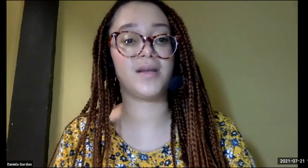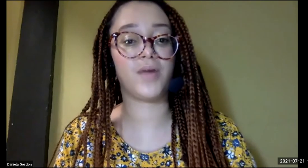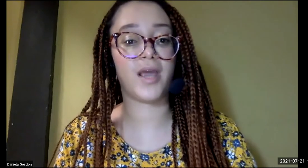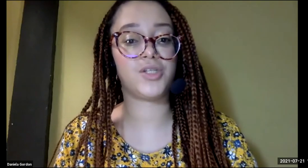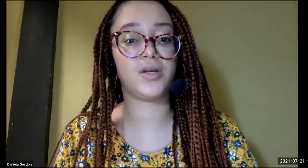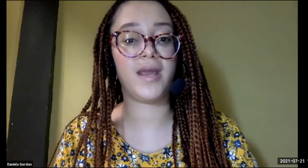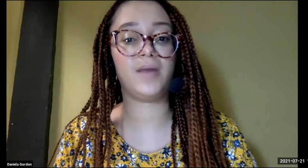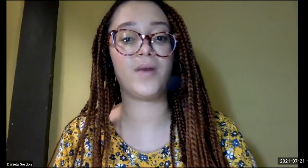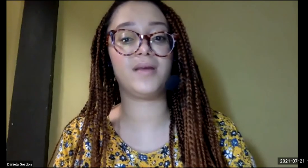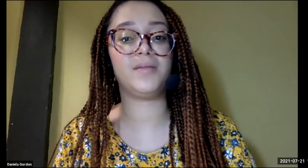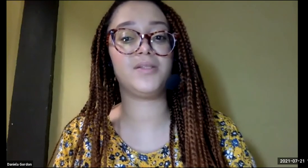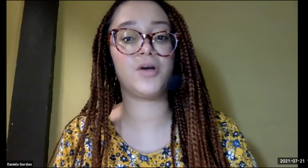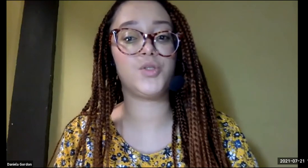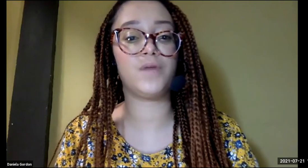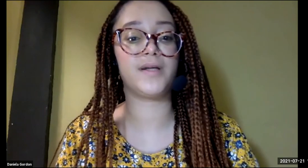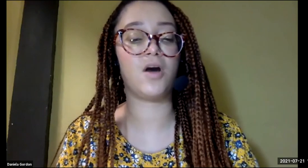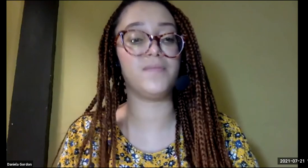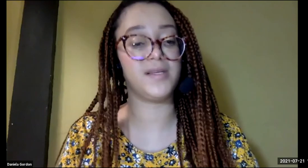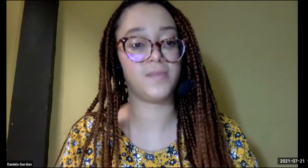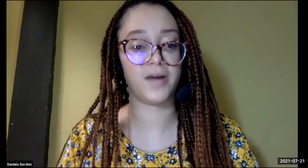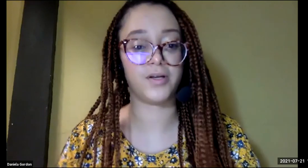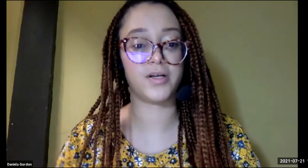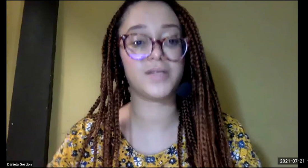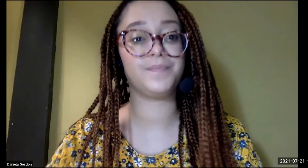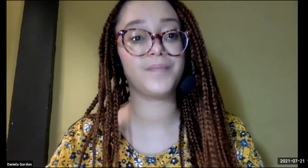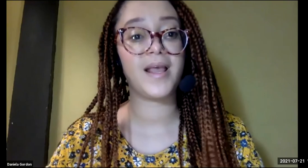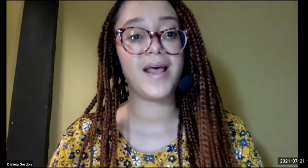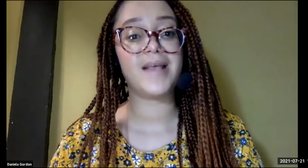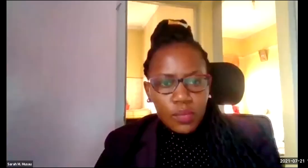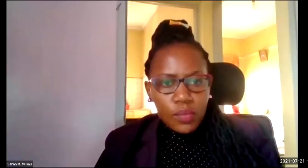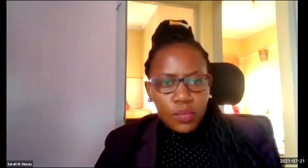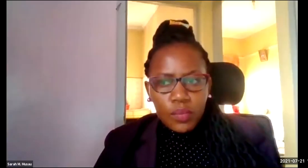and is standardized that will help us understand what prevents boys and